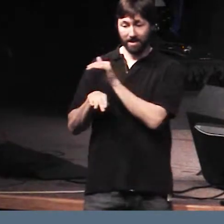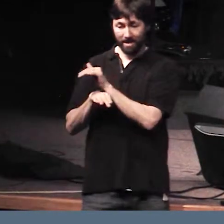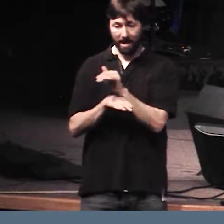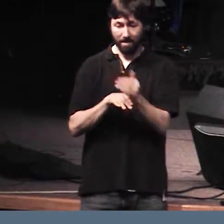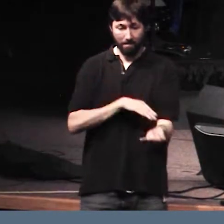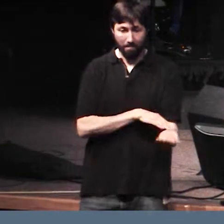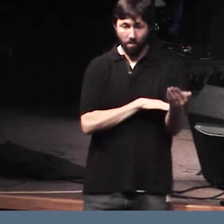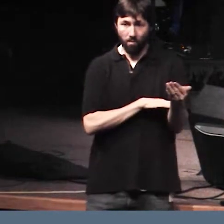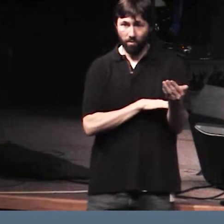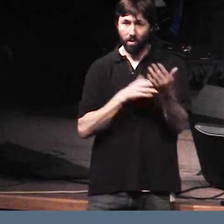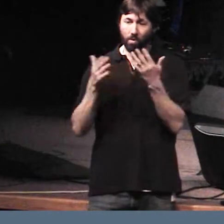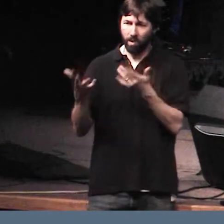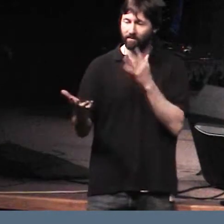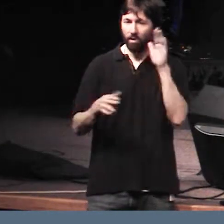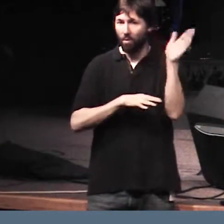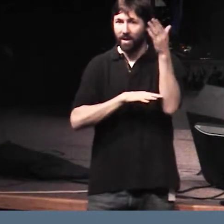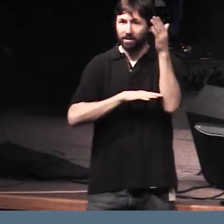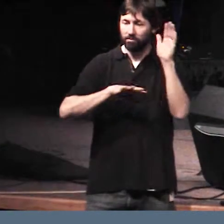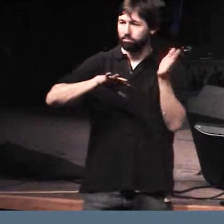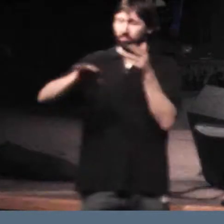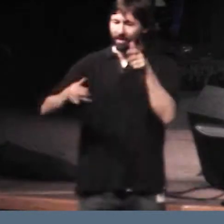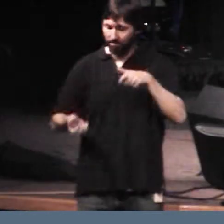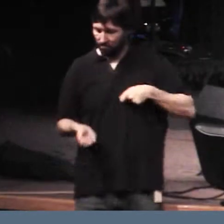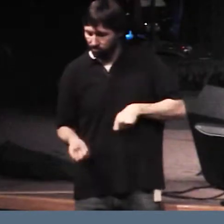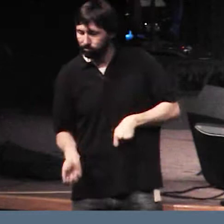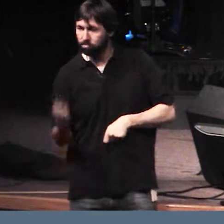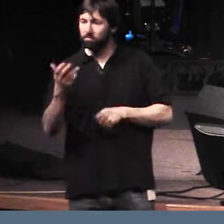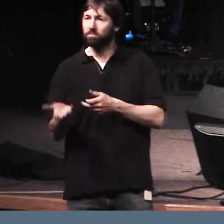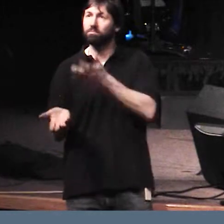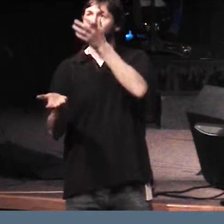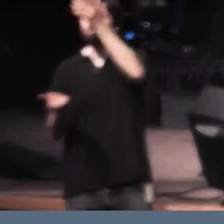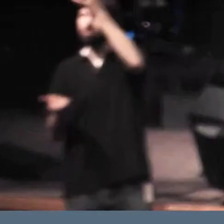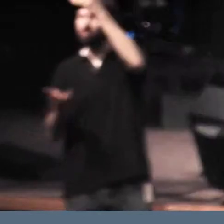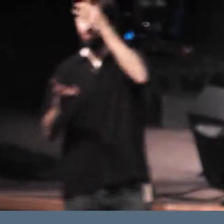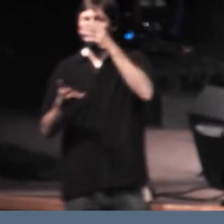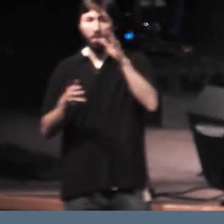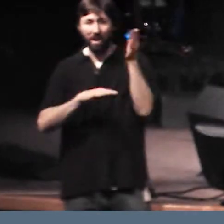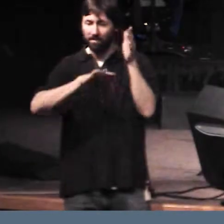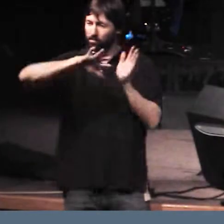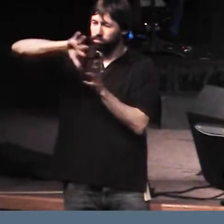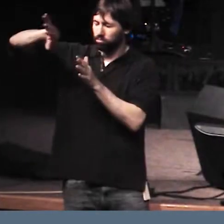there waiting for the wind to blow in so that they can they can do their threshing at the threshing floors - so there's lots of people